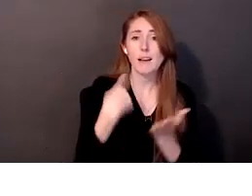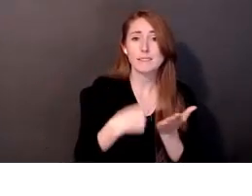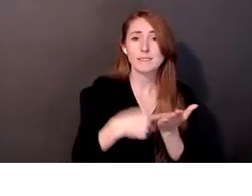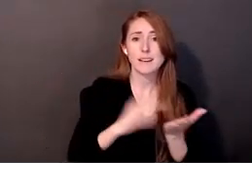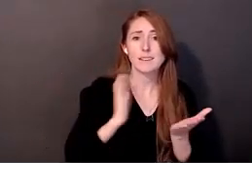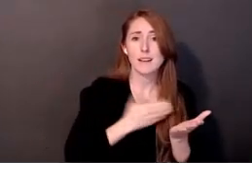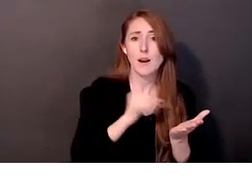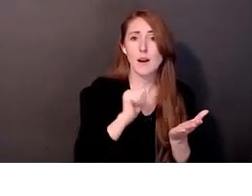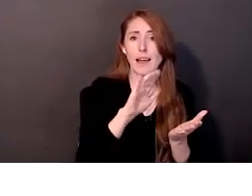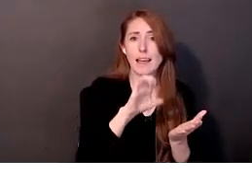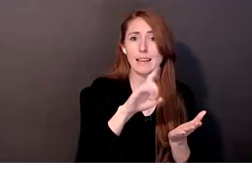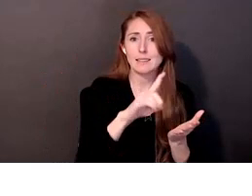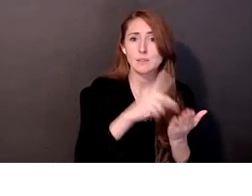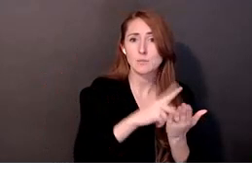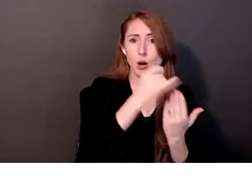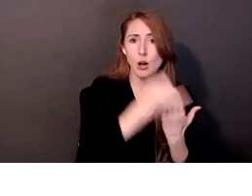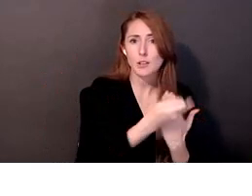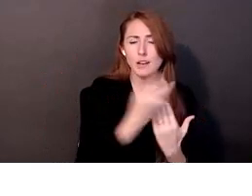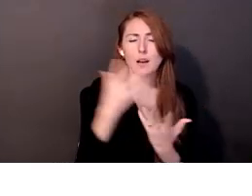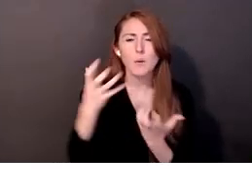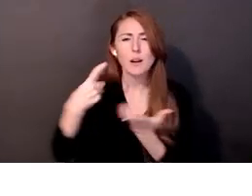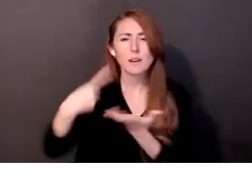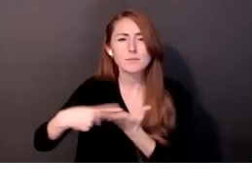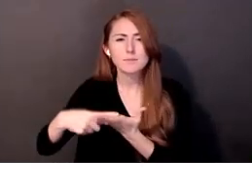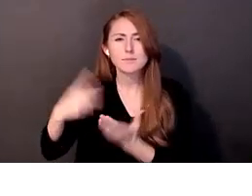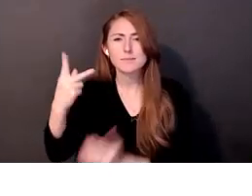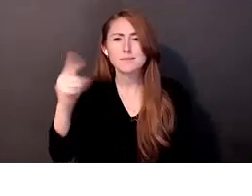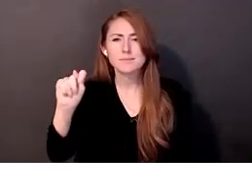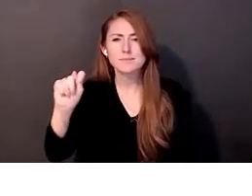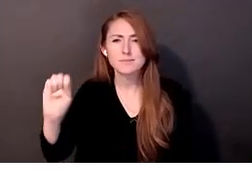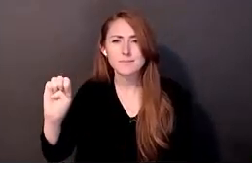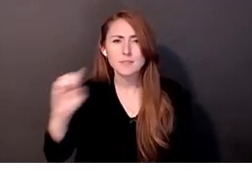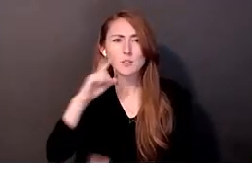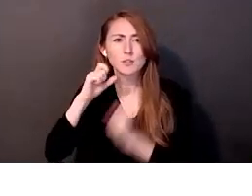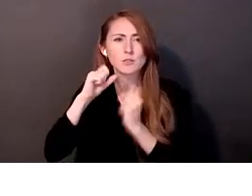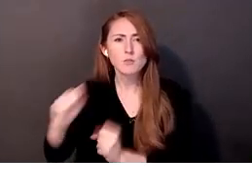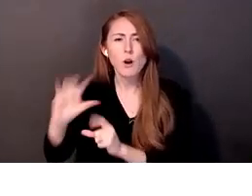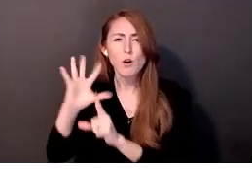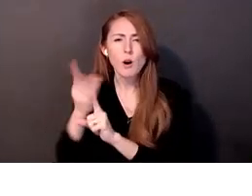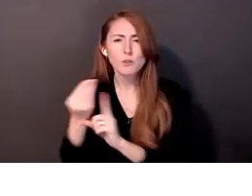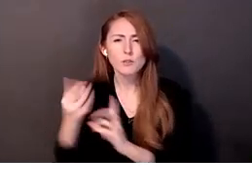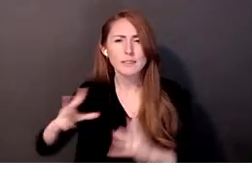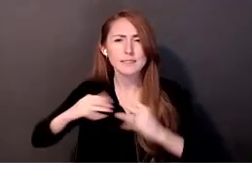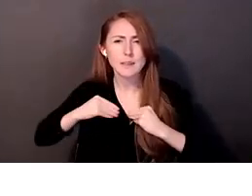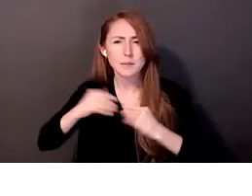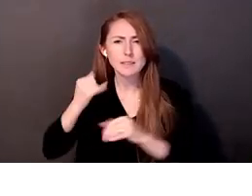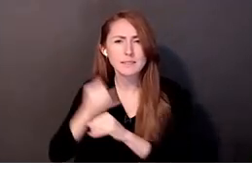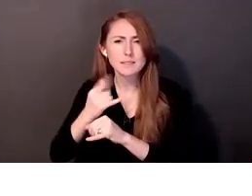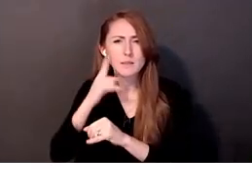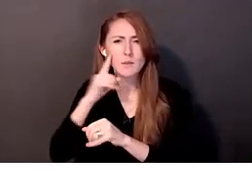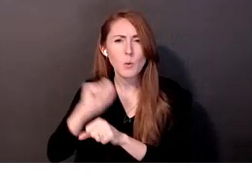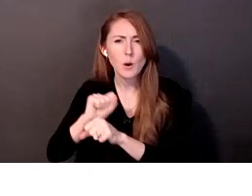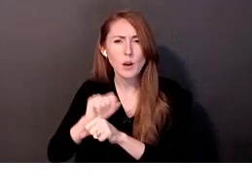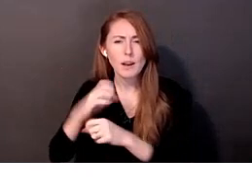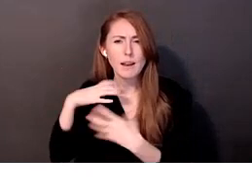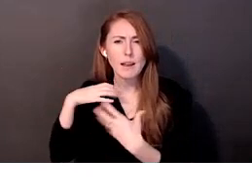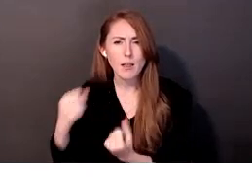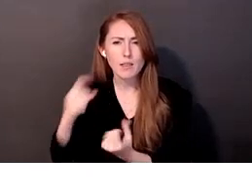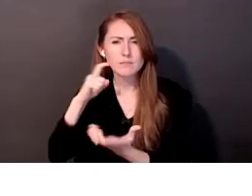aspects of the project. There is a strong cultural acceptance at the Institute for Work and Health and recognition that KTE is important.